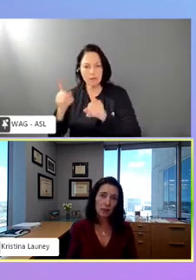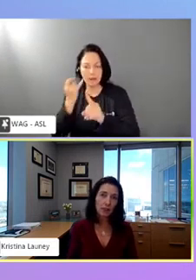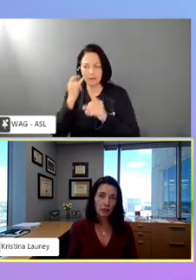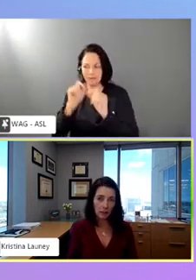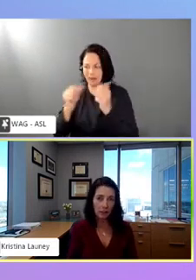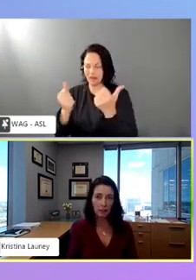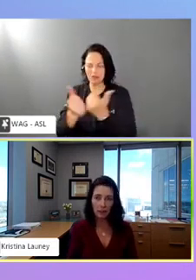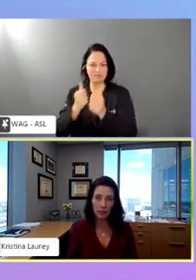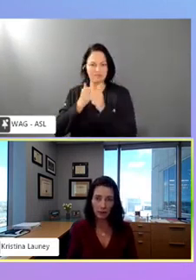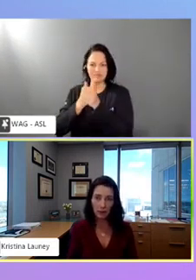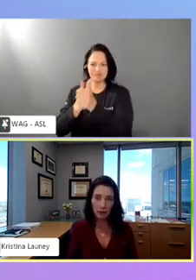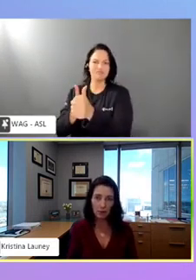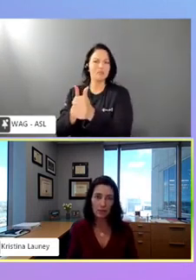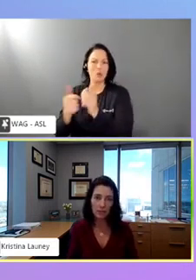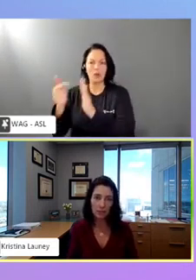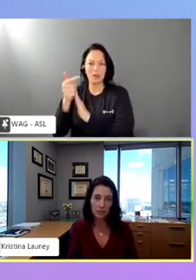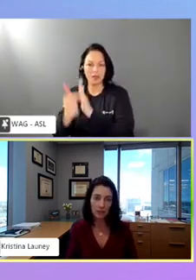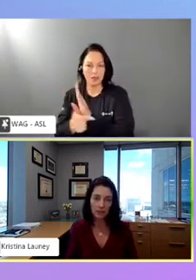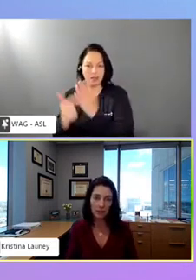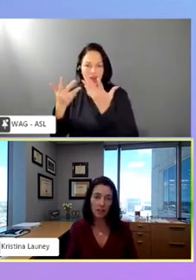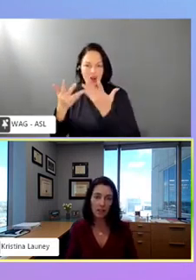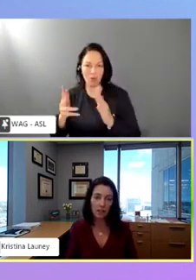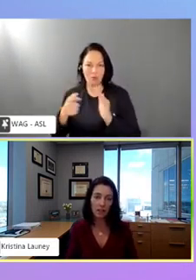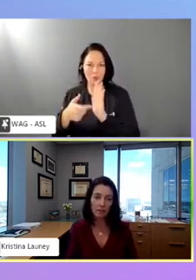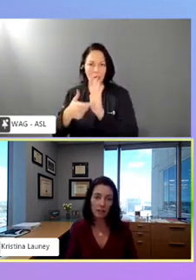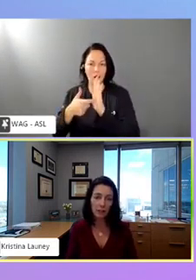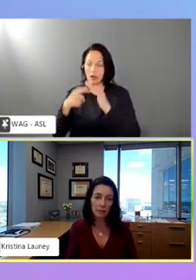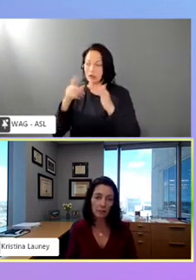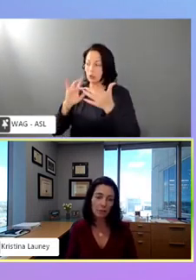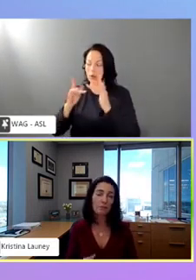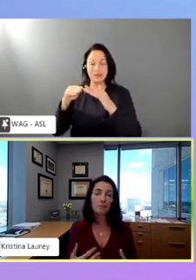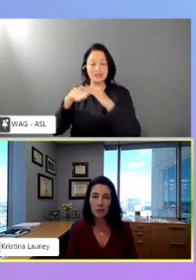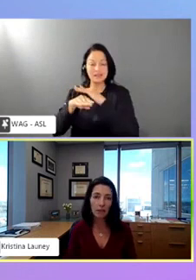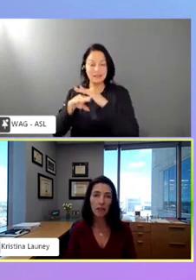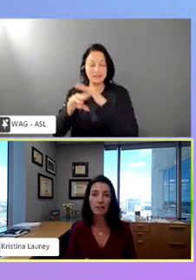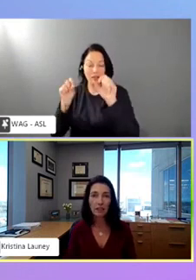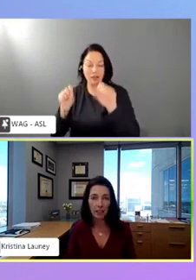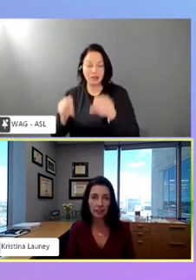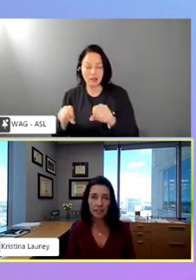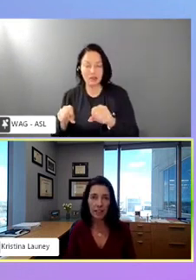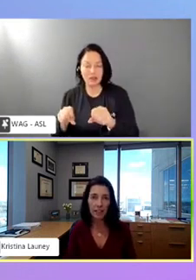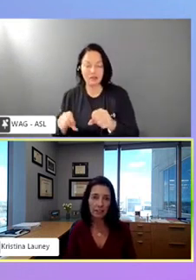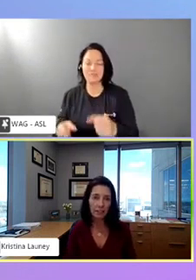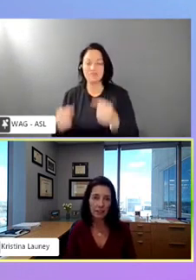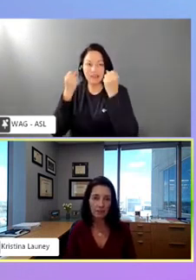some sort of guidance to businesses, but if a the lot of agencies aren't complying